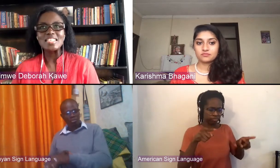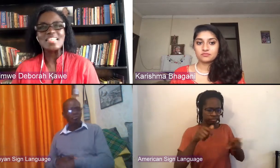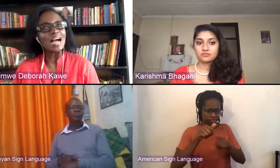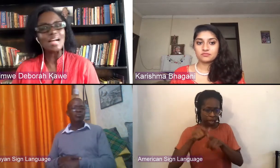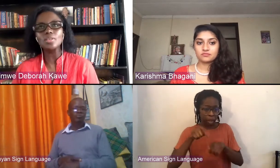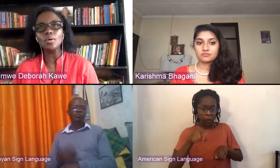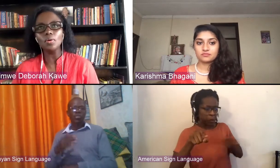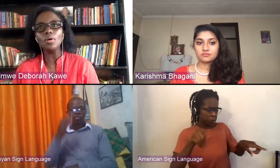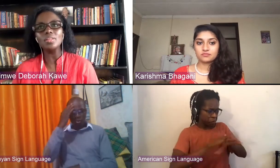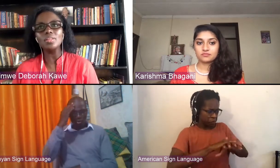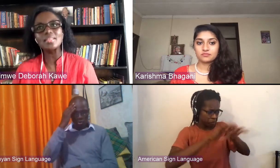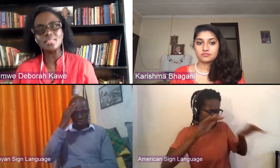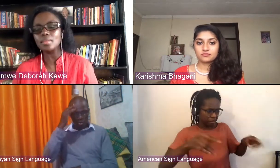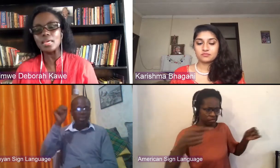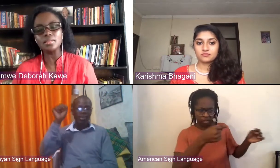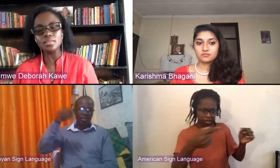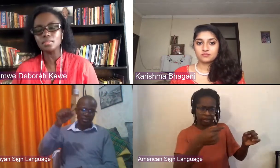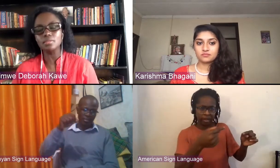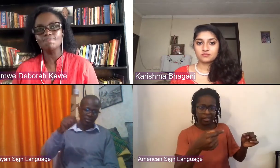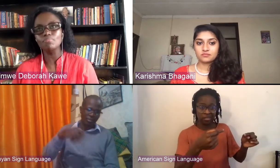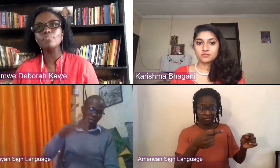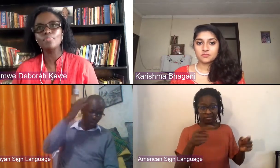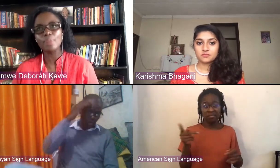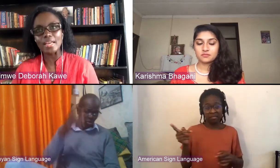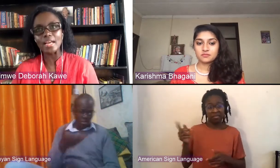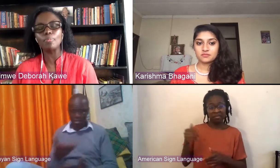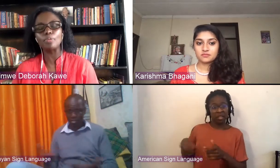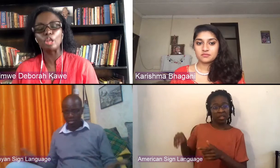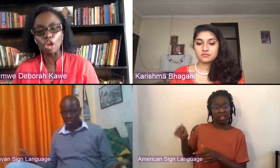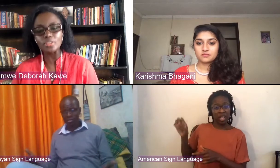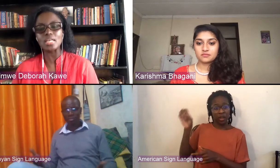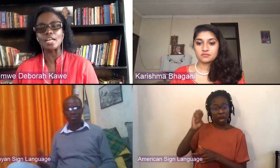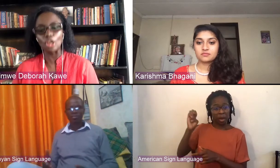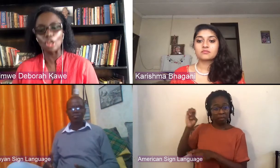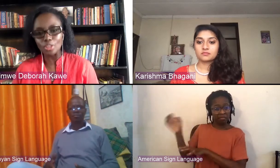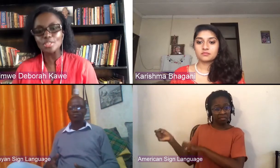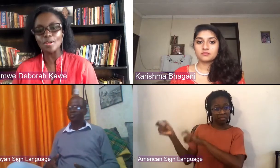Yeah, so these things bringing up lots and lots of things